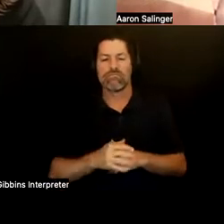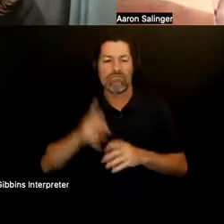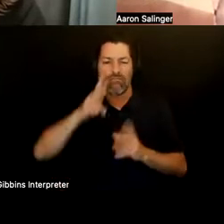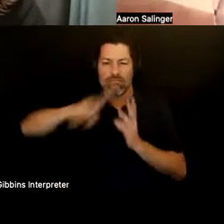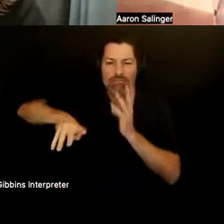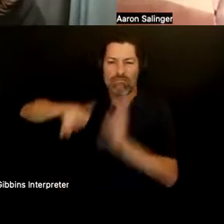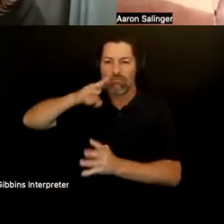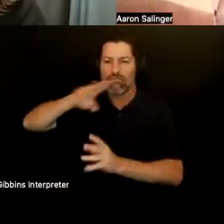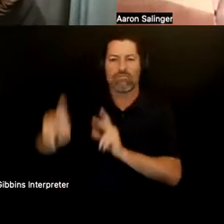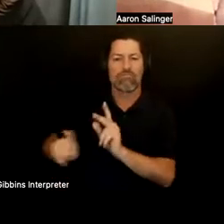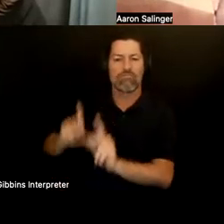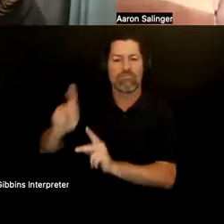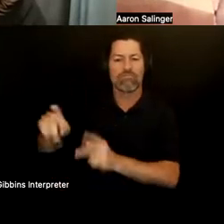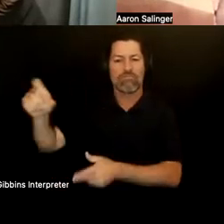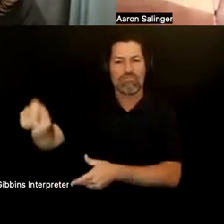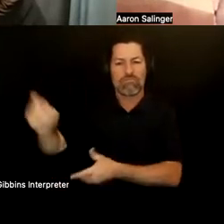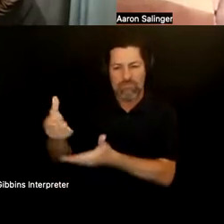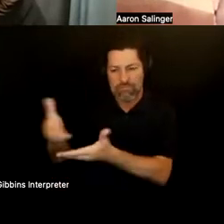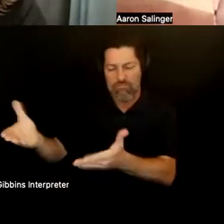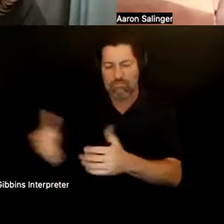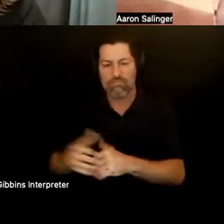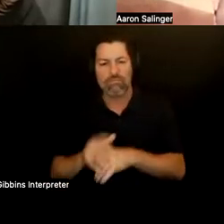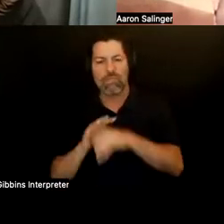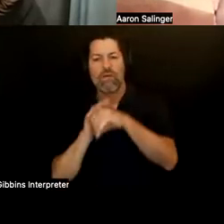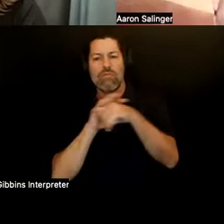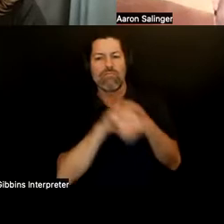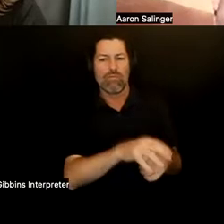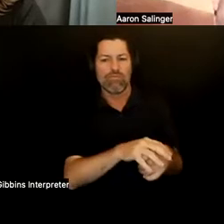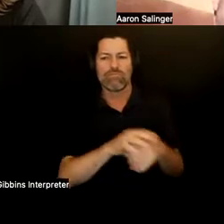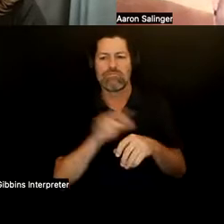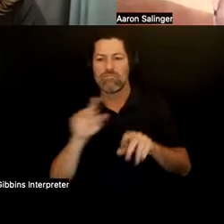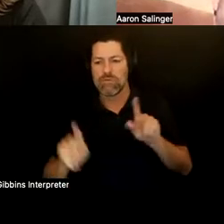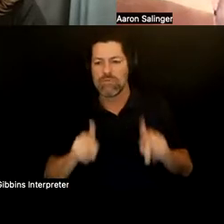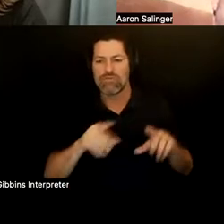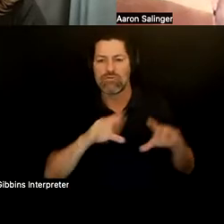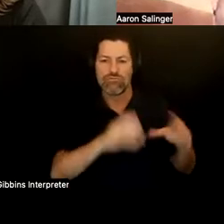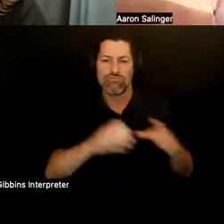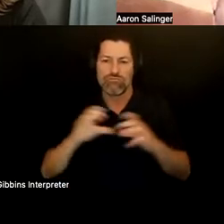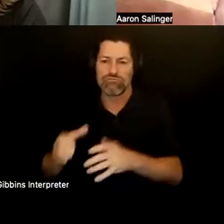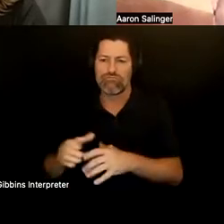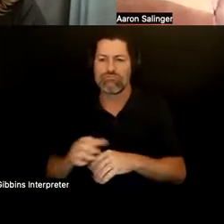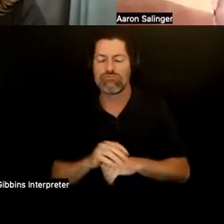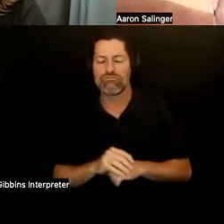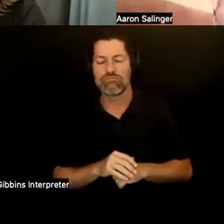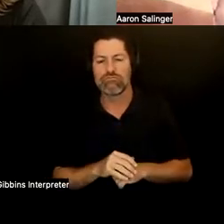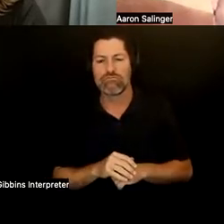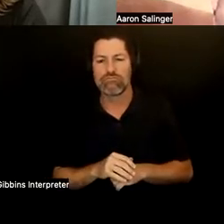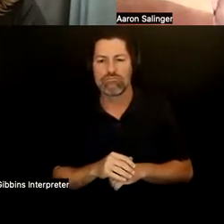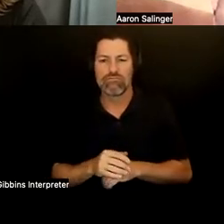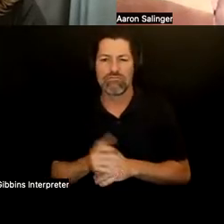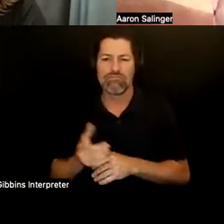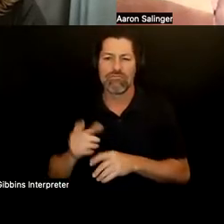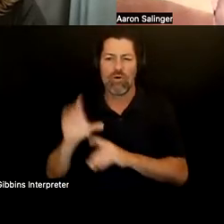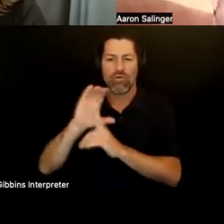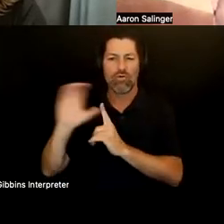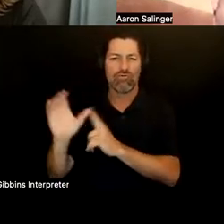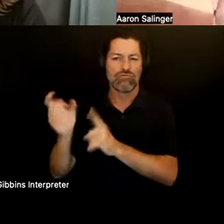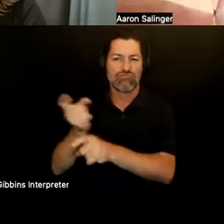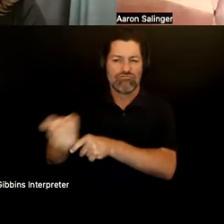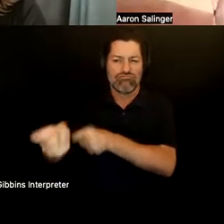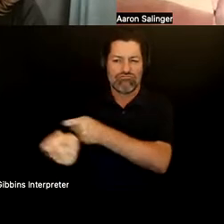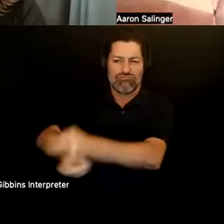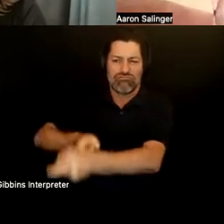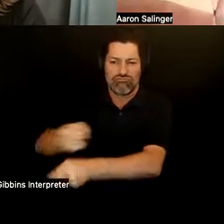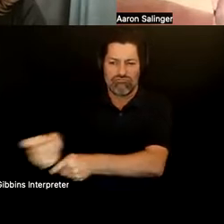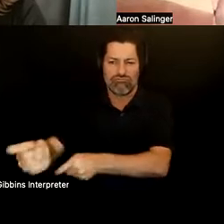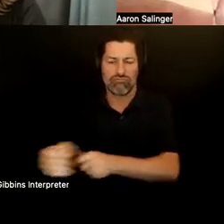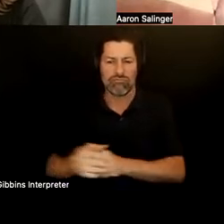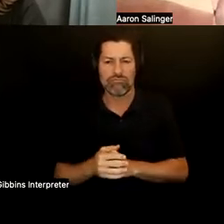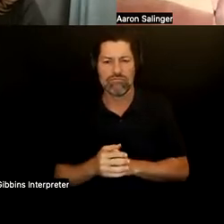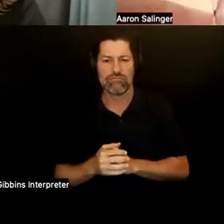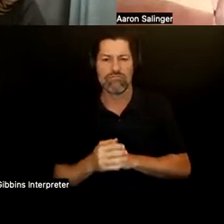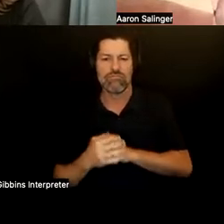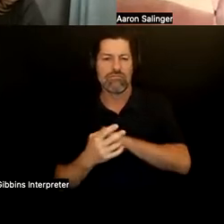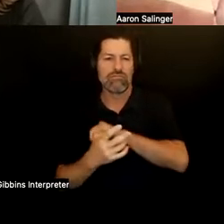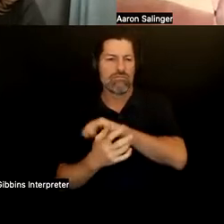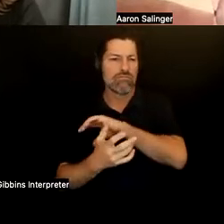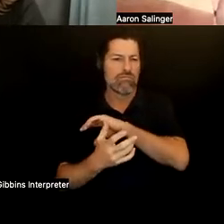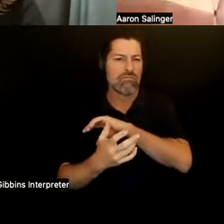19:46:27 of nations and peoples corruption of culture, subjugation of science, learning,